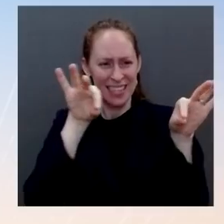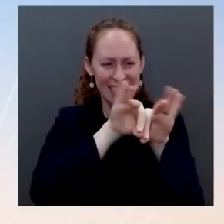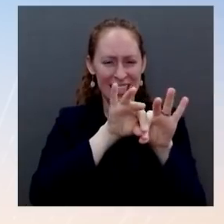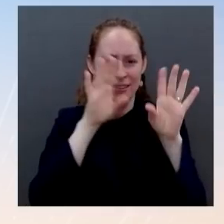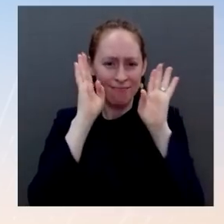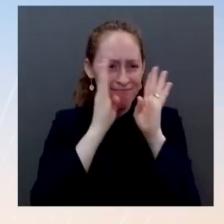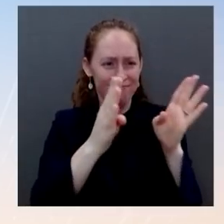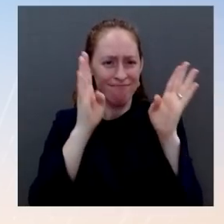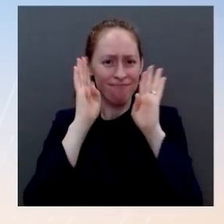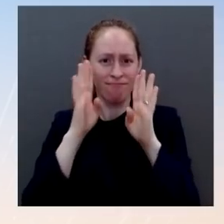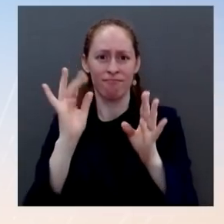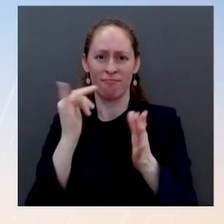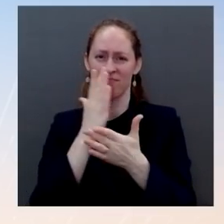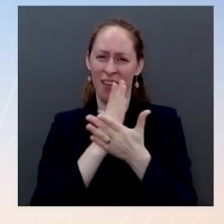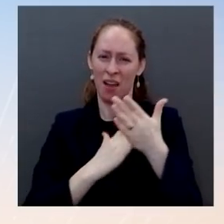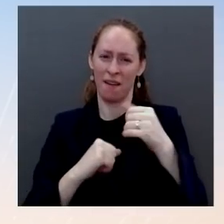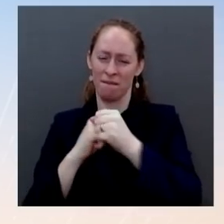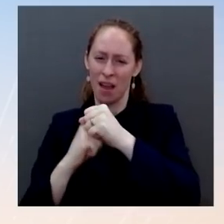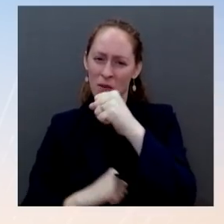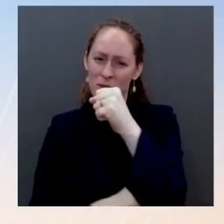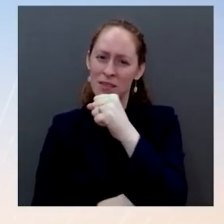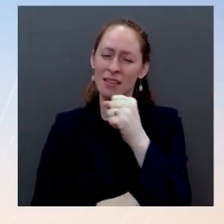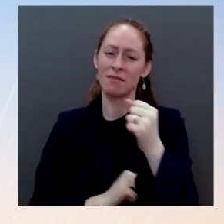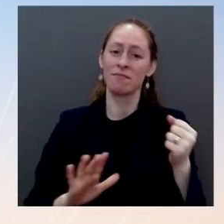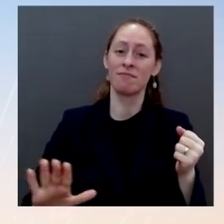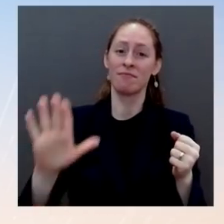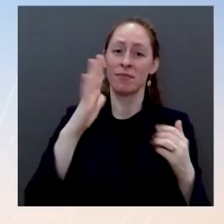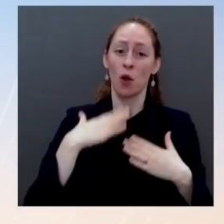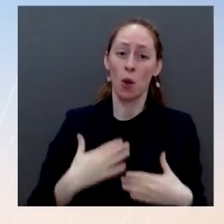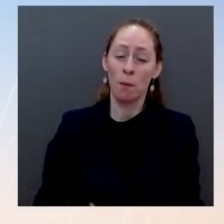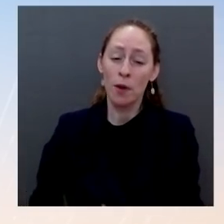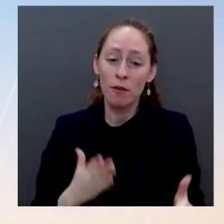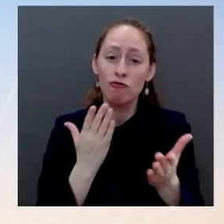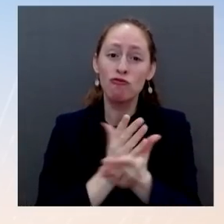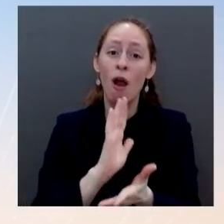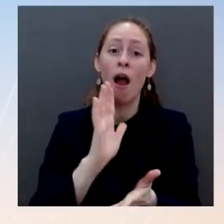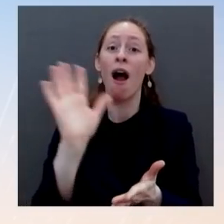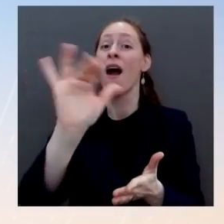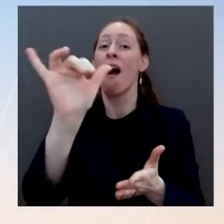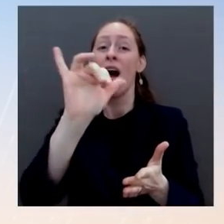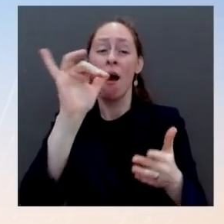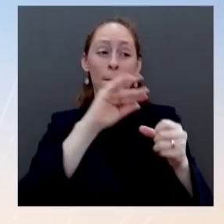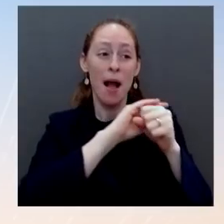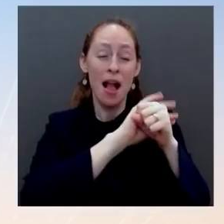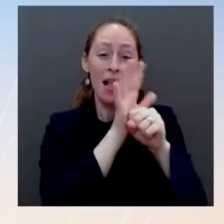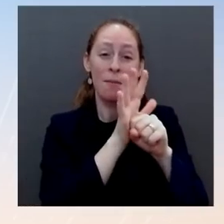And he knows that in order to restore faith in government, in institutions, in people's belief